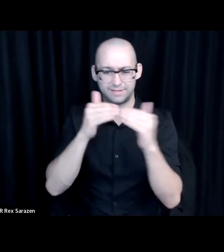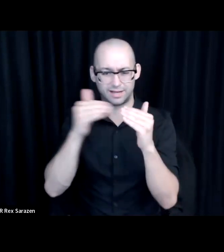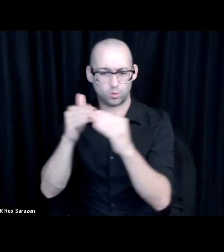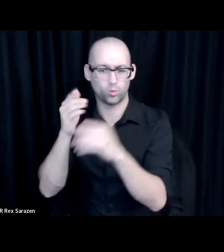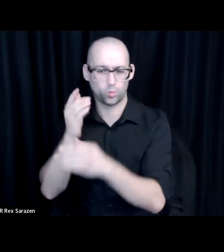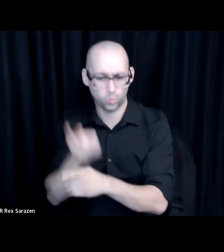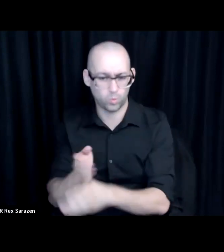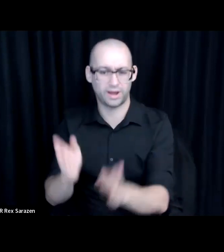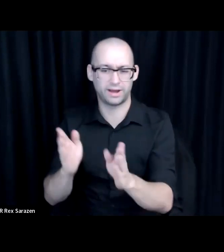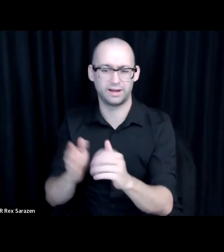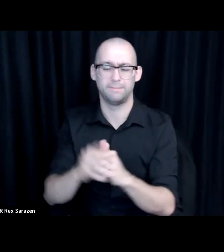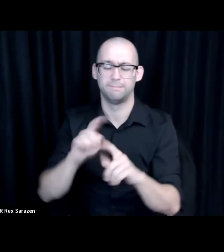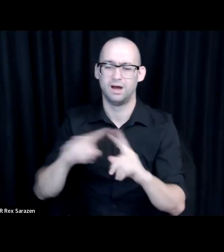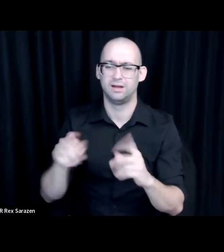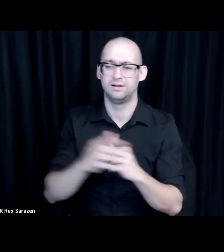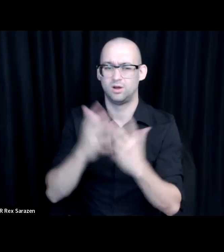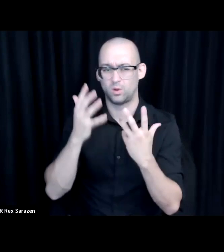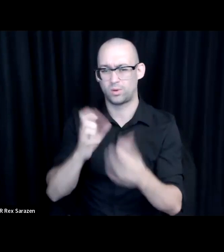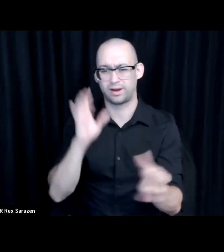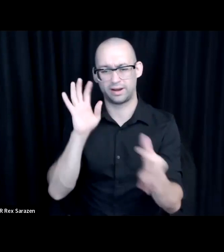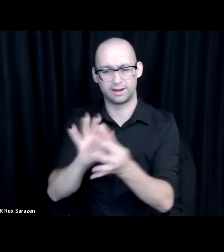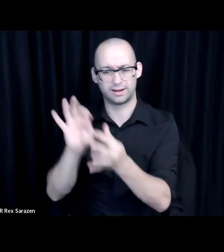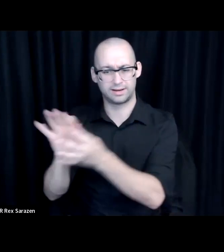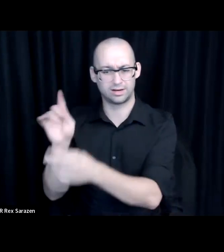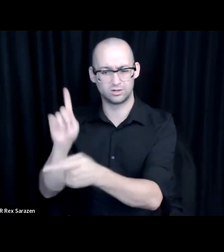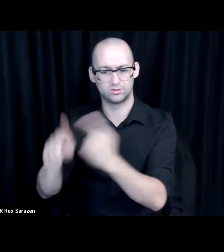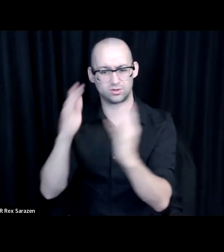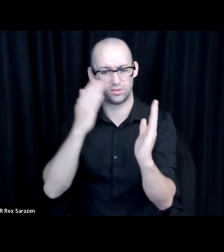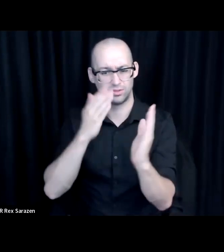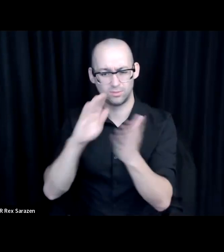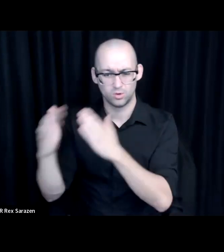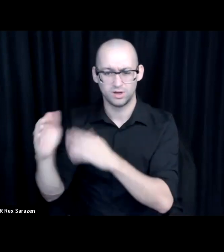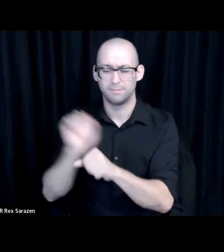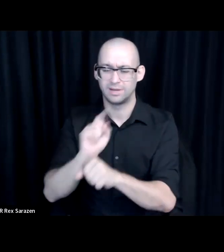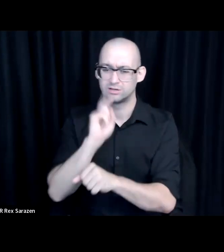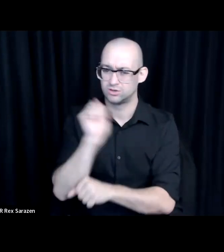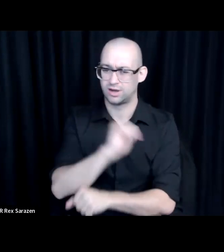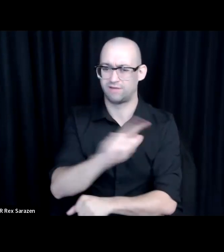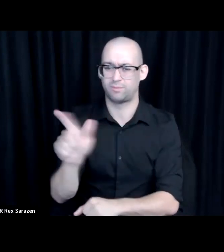get out to community as this process rolls out to make sure that you're all equitably engaged.